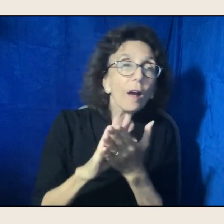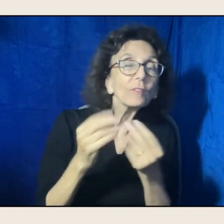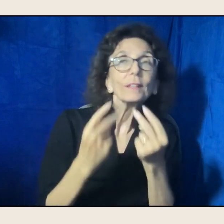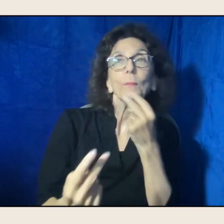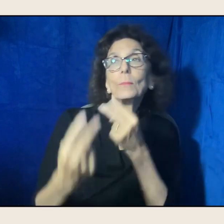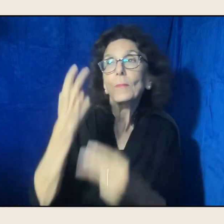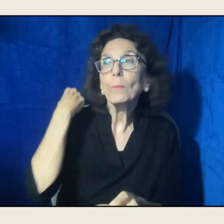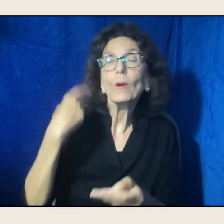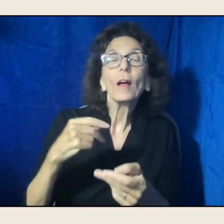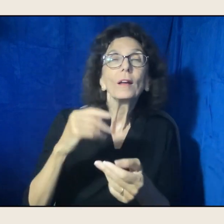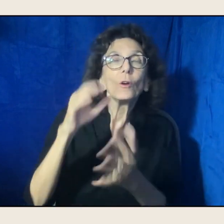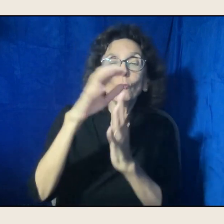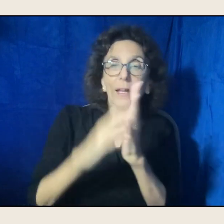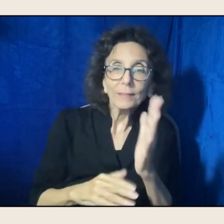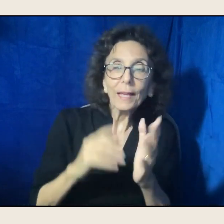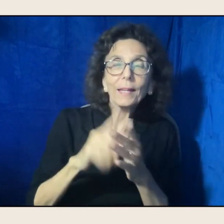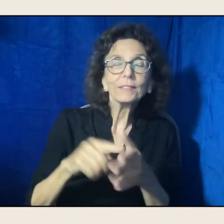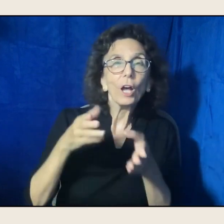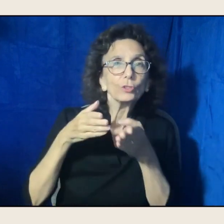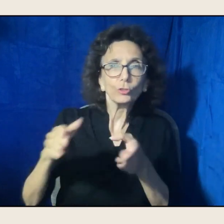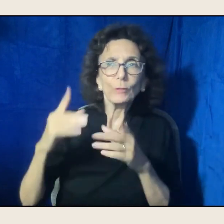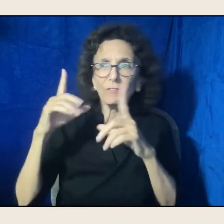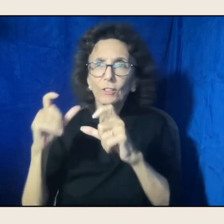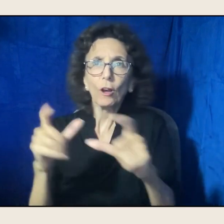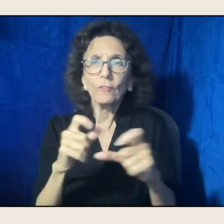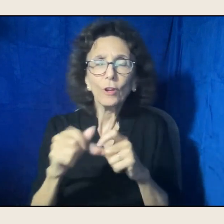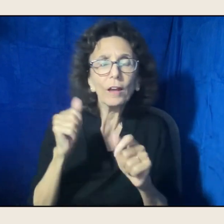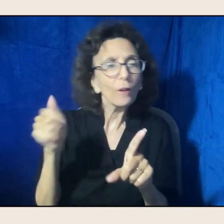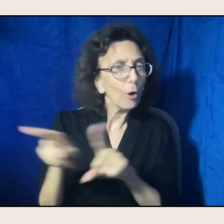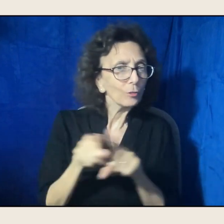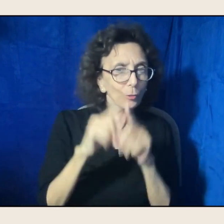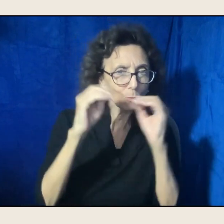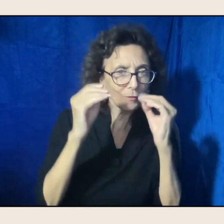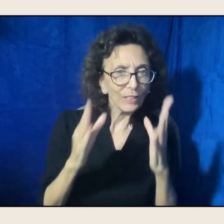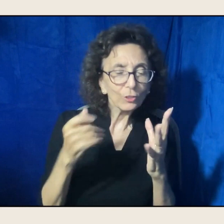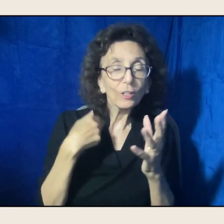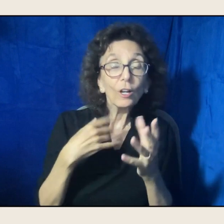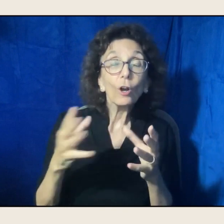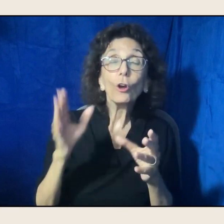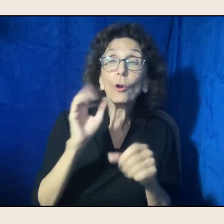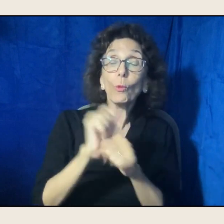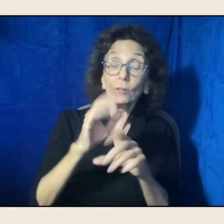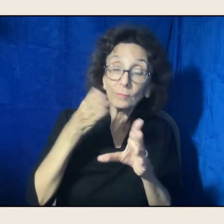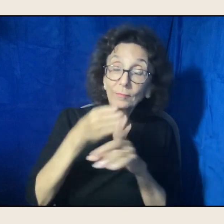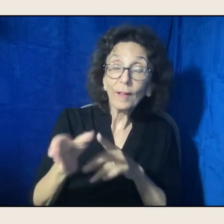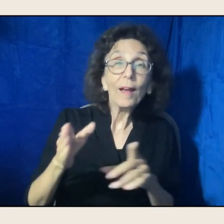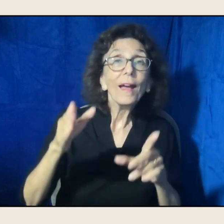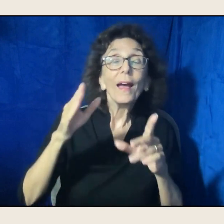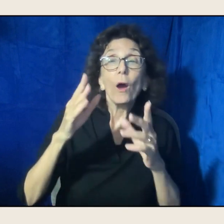whose work captures the intersection of race, environmental justice, parenthood, and social change.